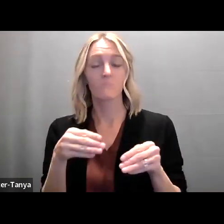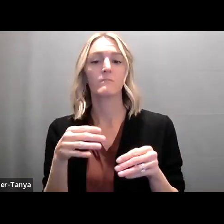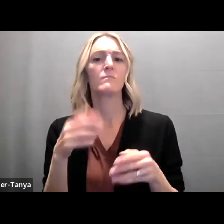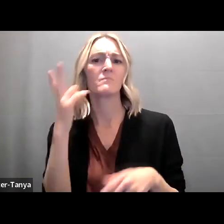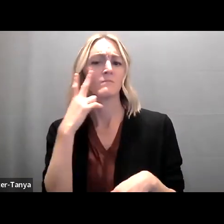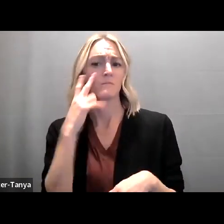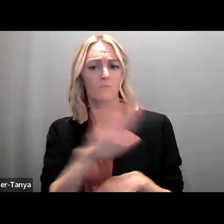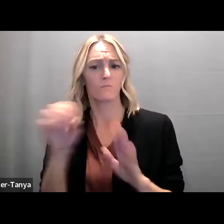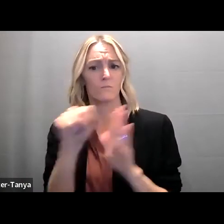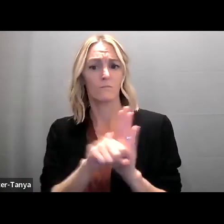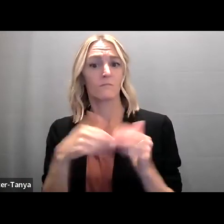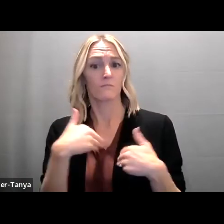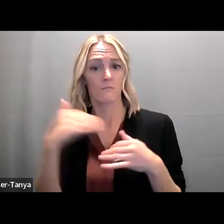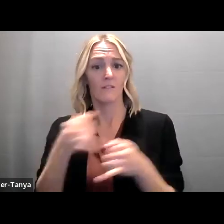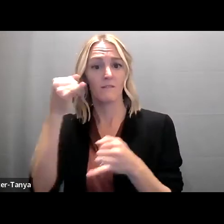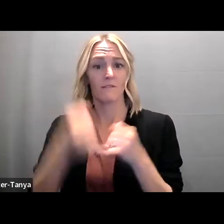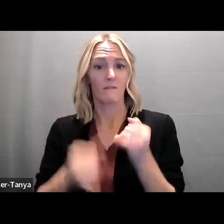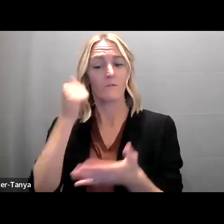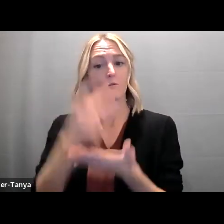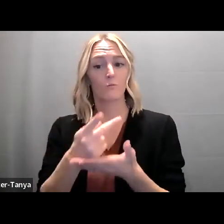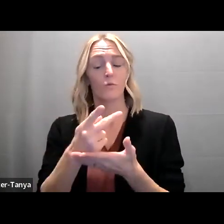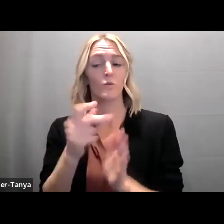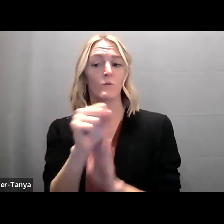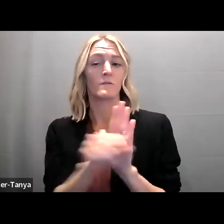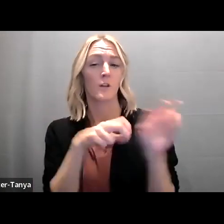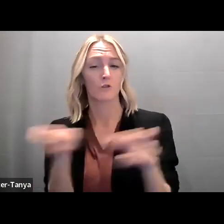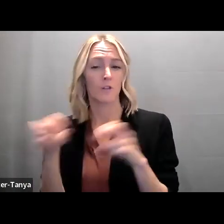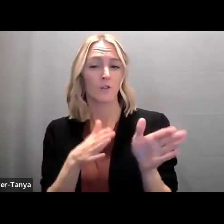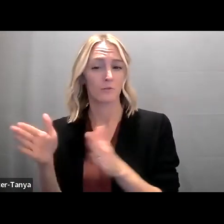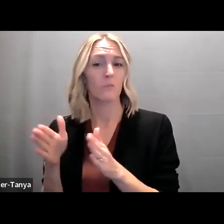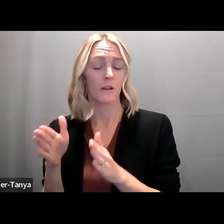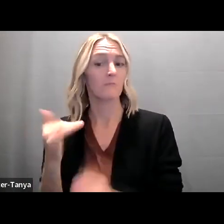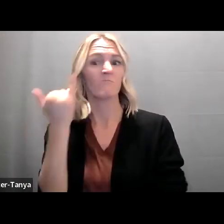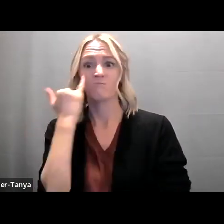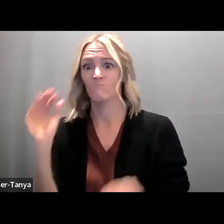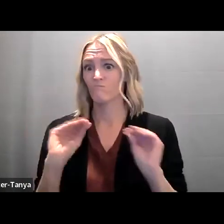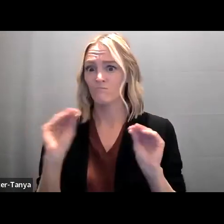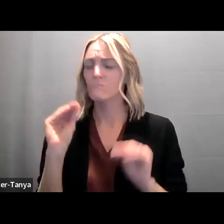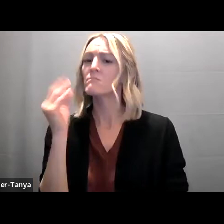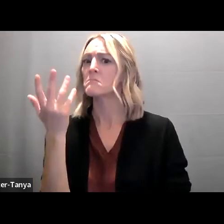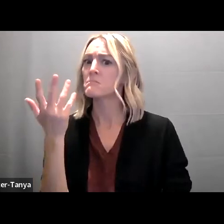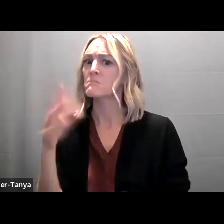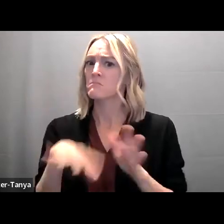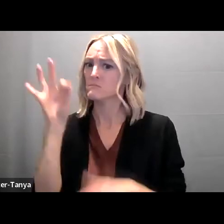state has final approved state transition plan. If it doesn't, find out why.